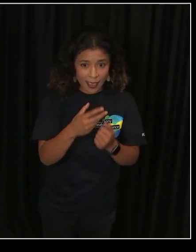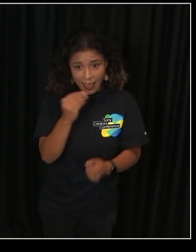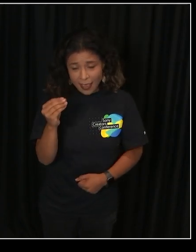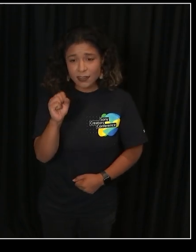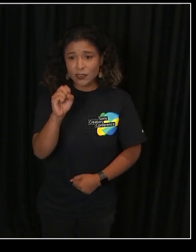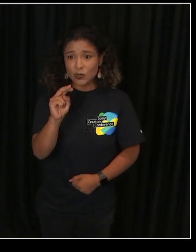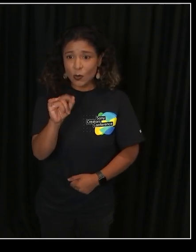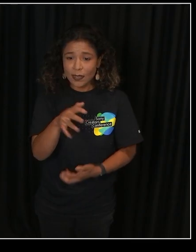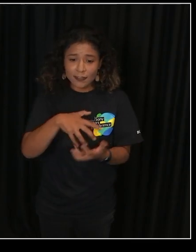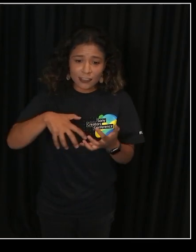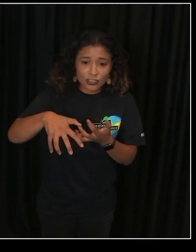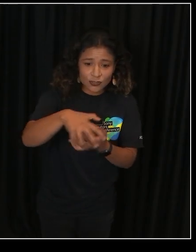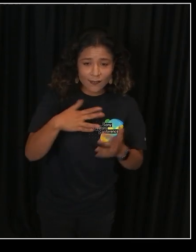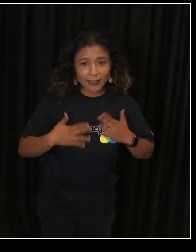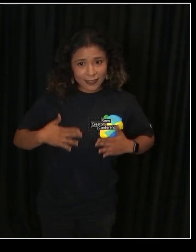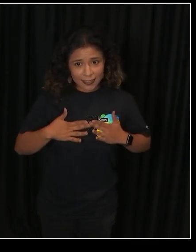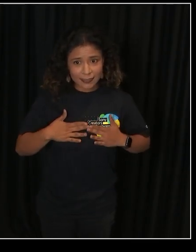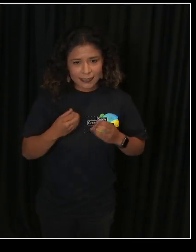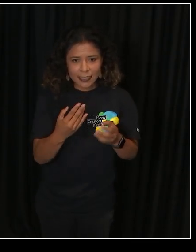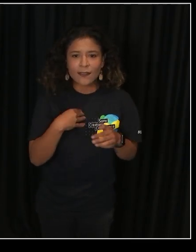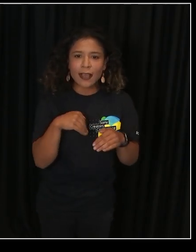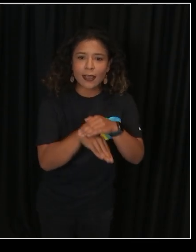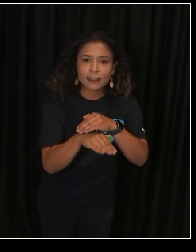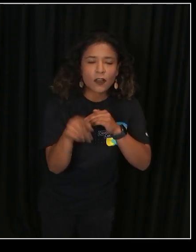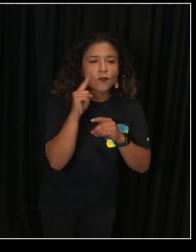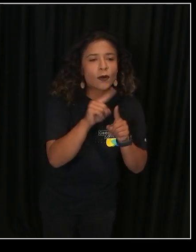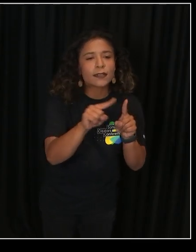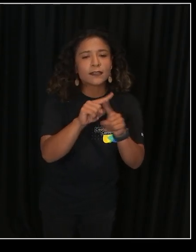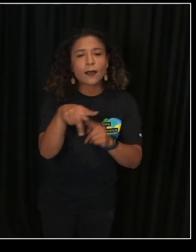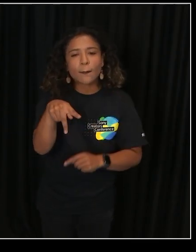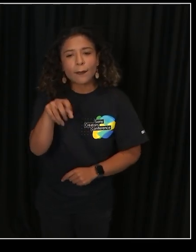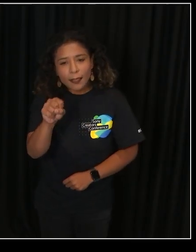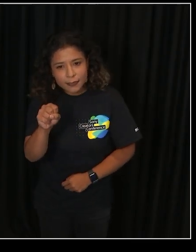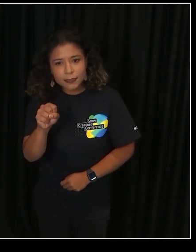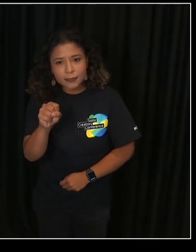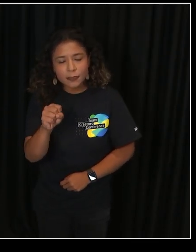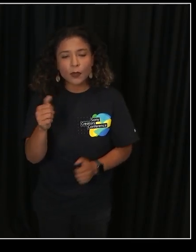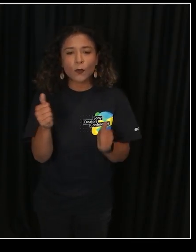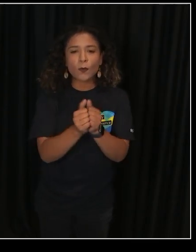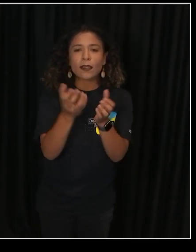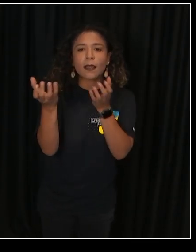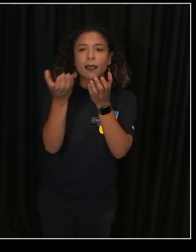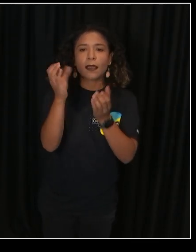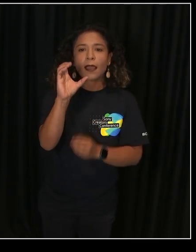who provided access to a lot of PlayStations in the cloud so that we could train the agents to perform in this game.